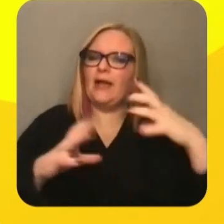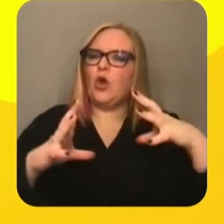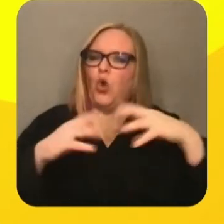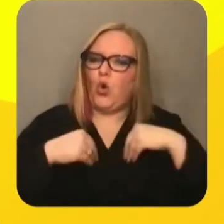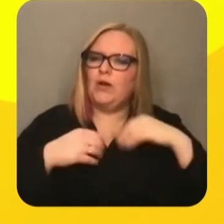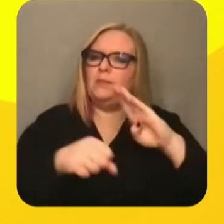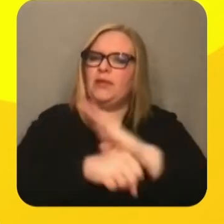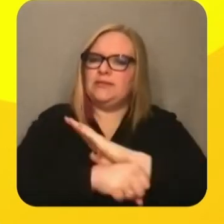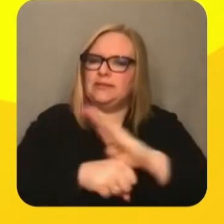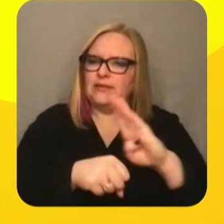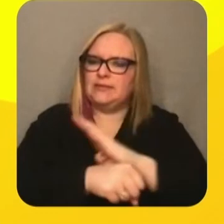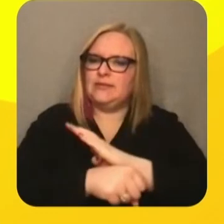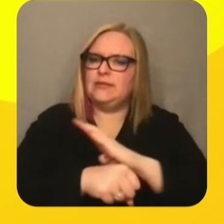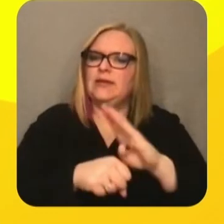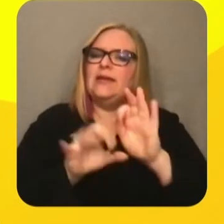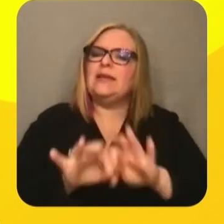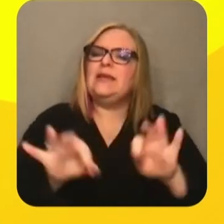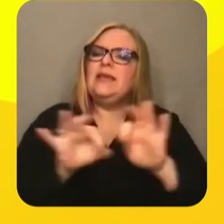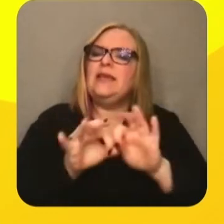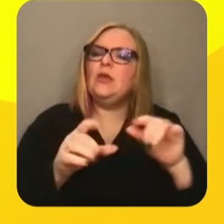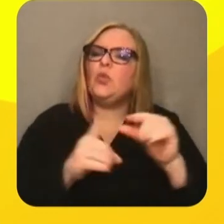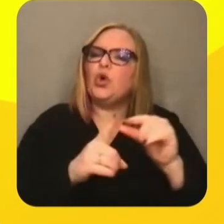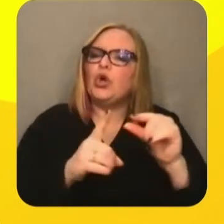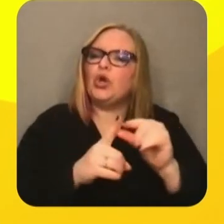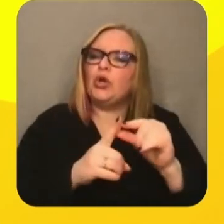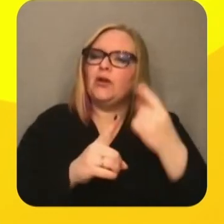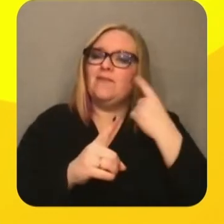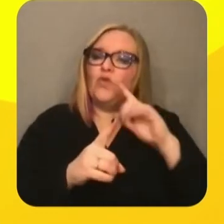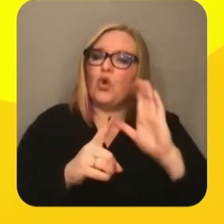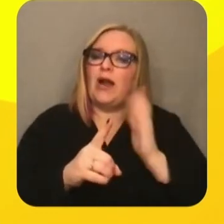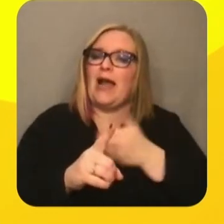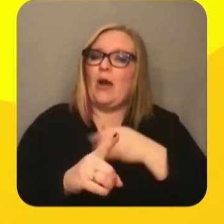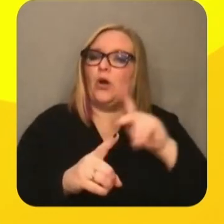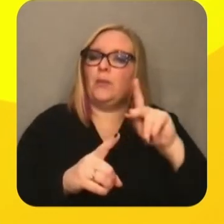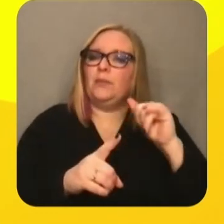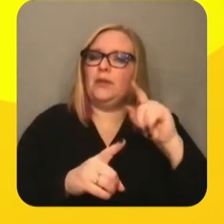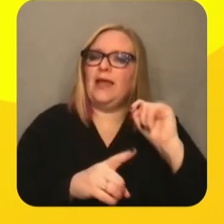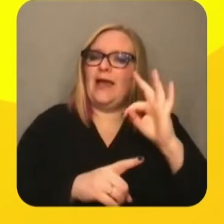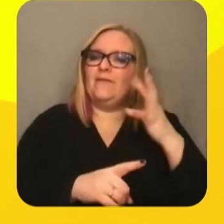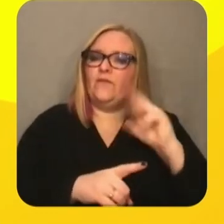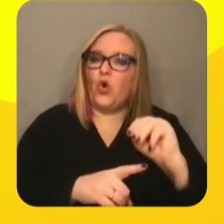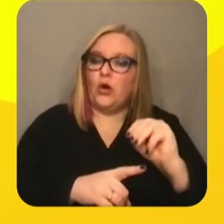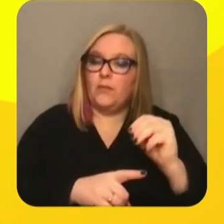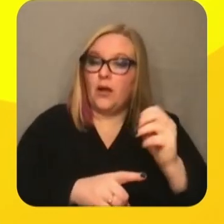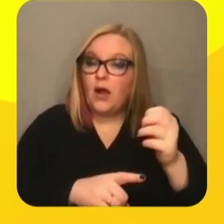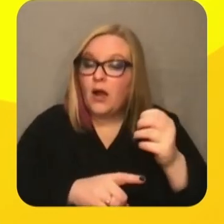which is a keyword term on our entire platform. And would you believe that black-owned businesses,